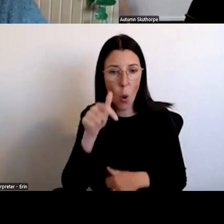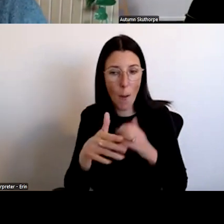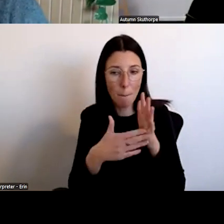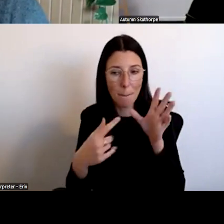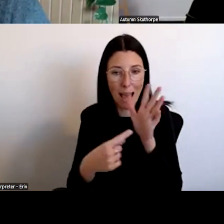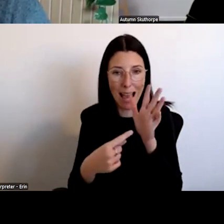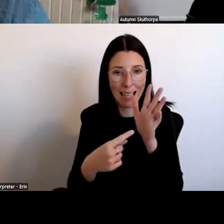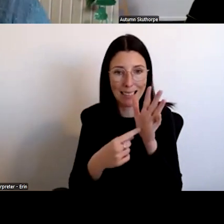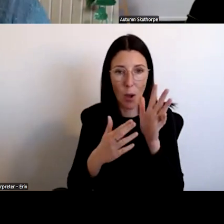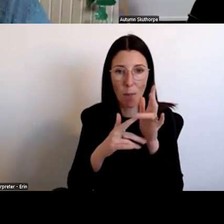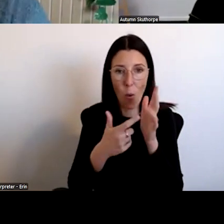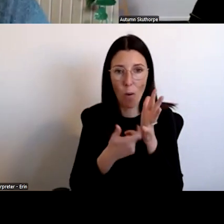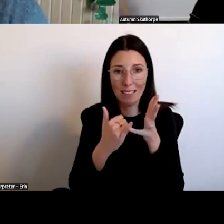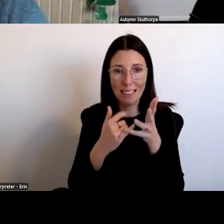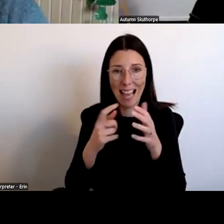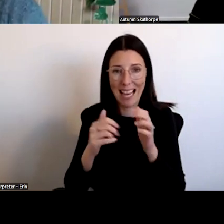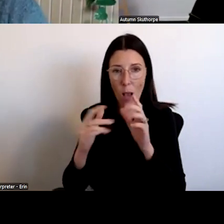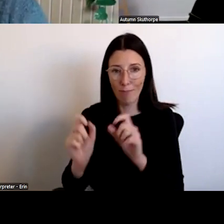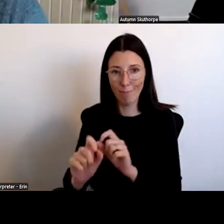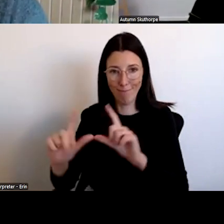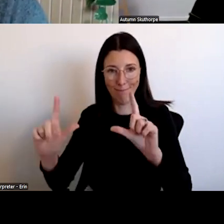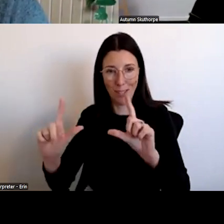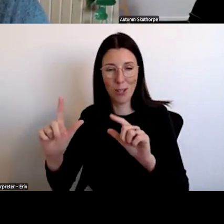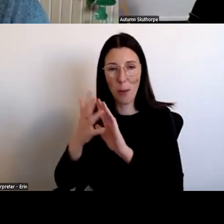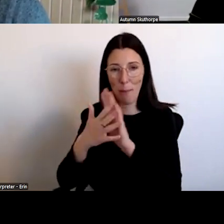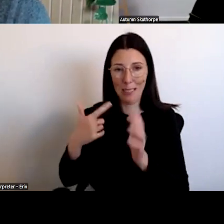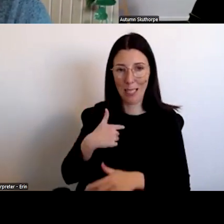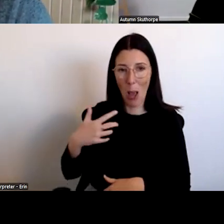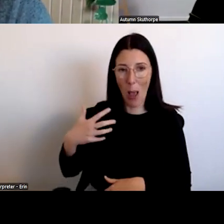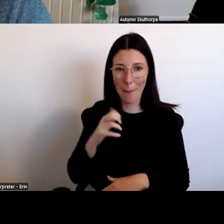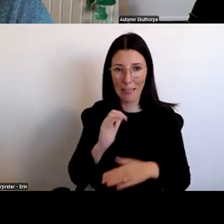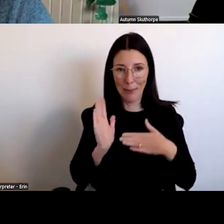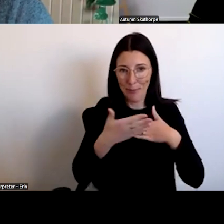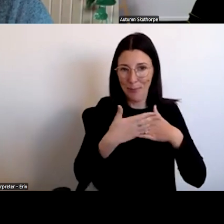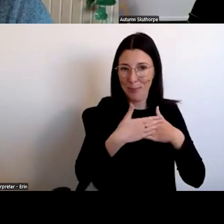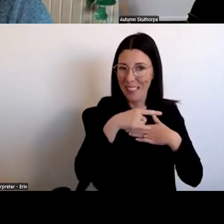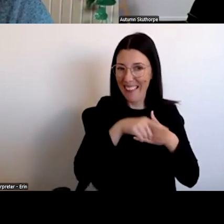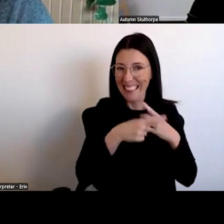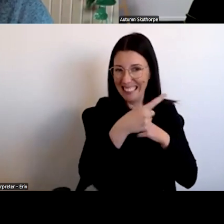so that is my cue that this part of the session is over but I would like to thank you